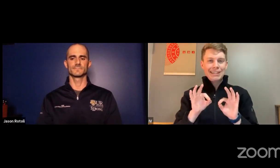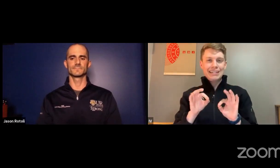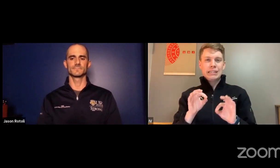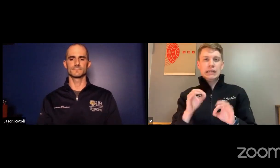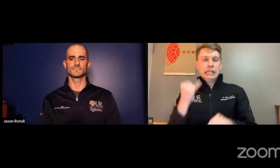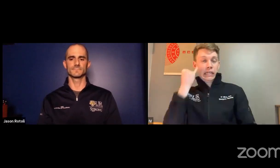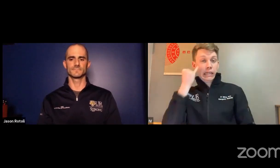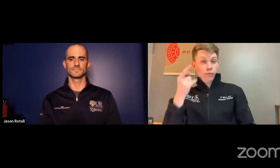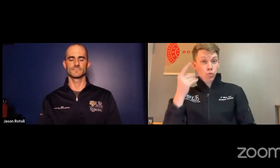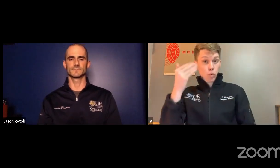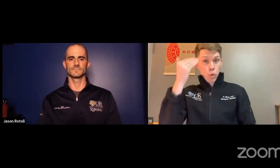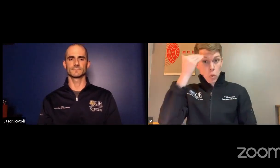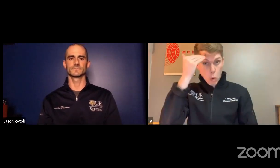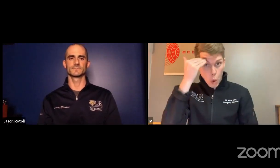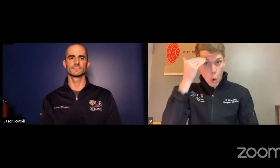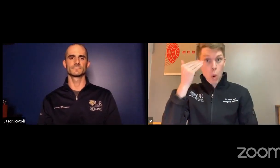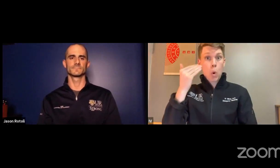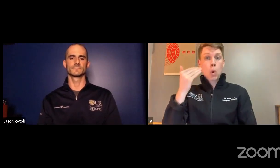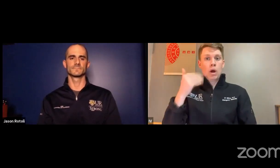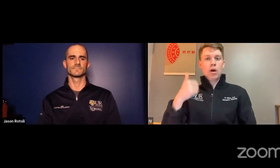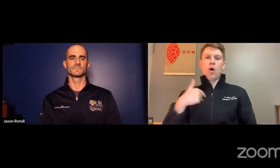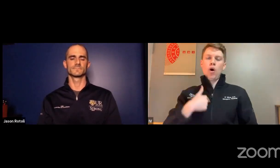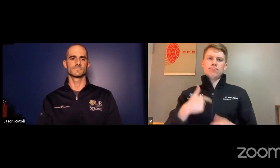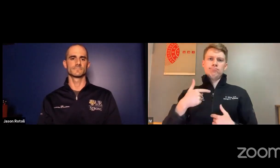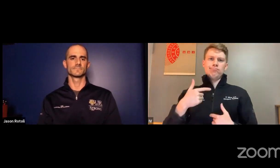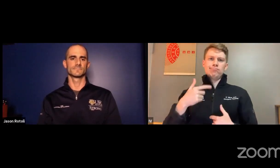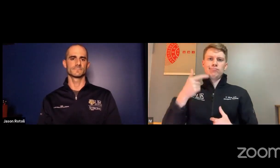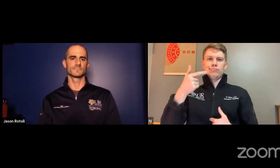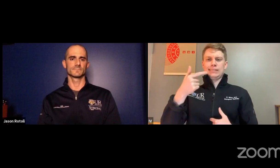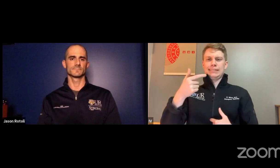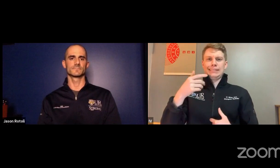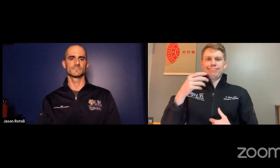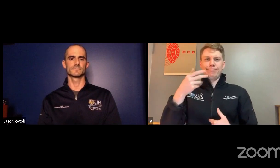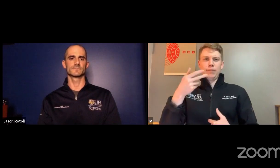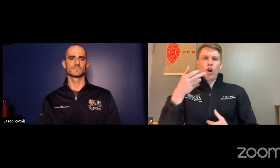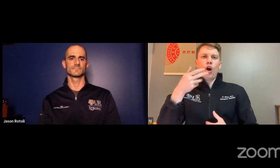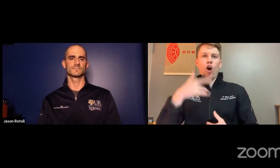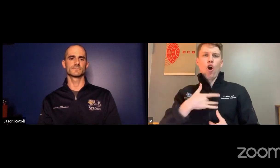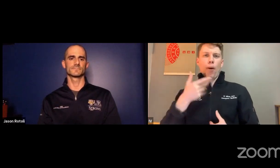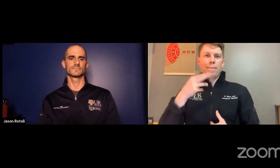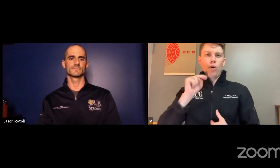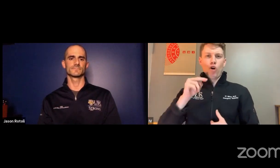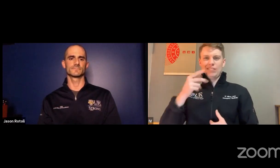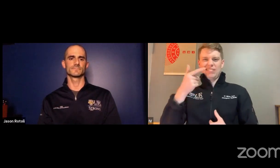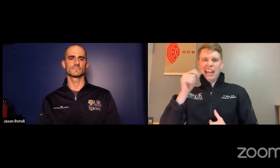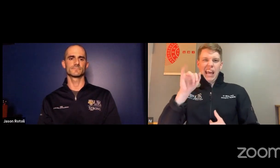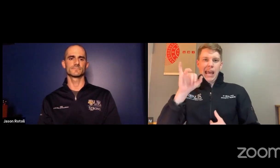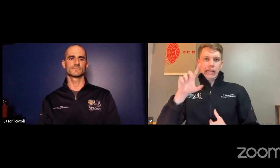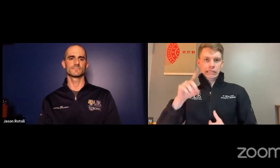why. We have to check to make sure that your heart is working